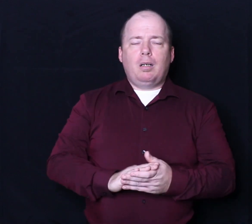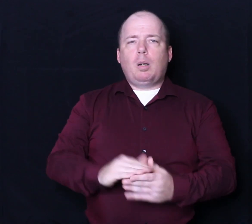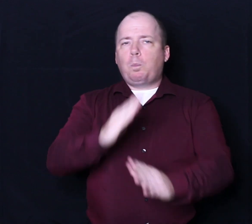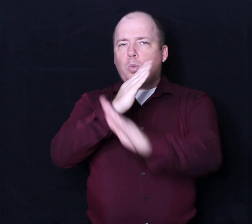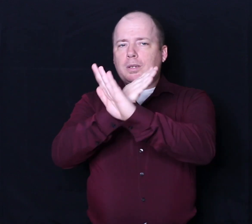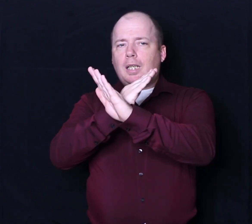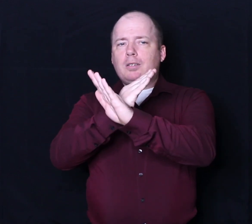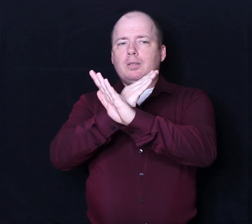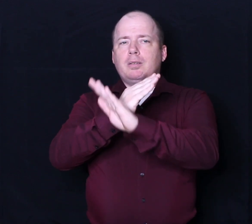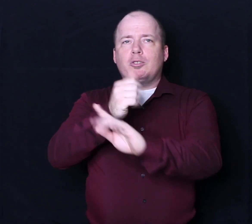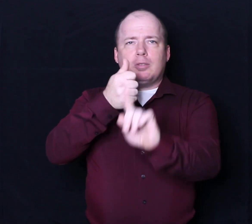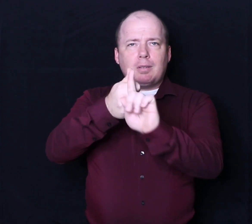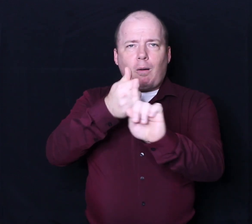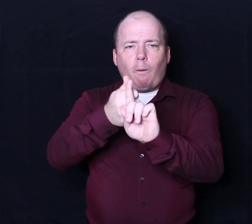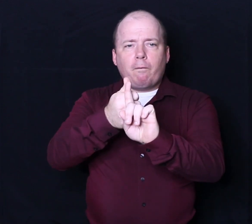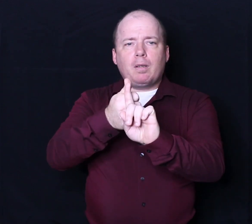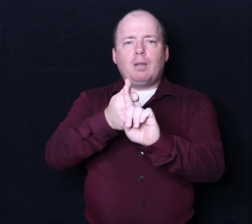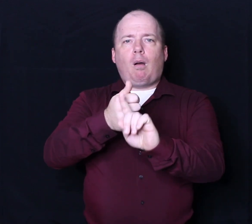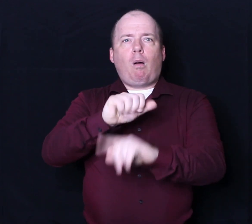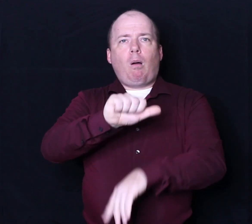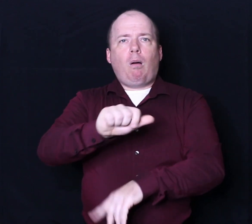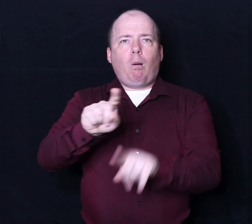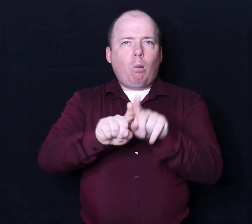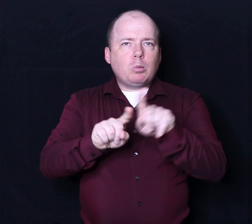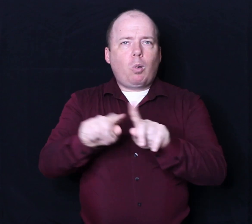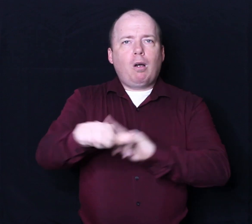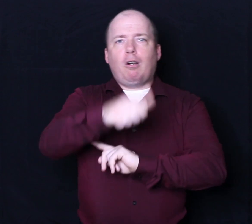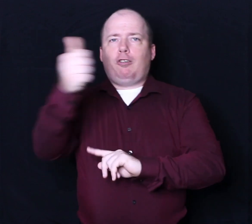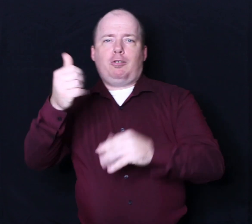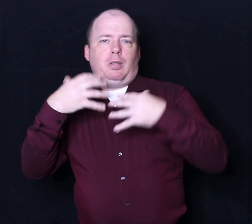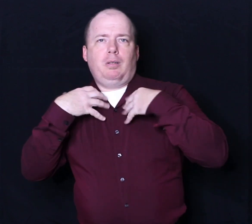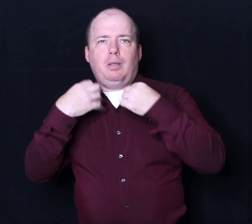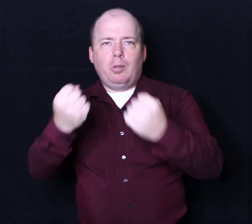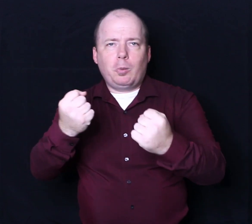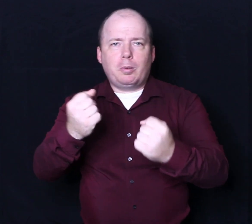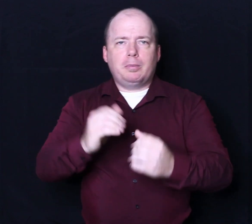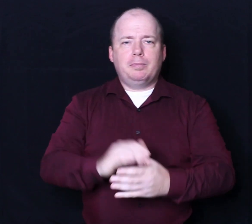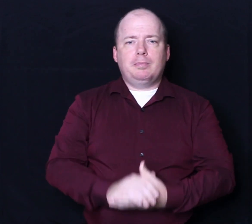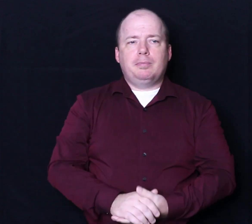protect their and other people's health.